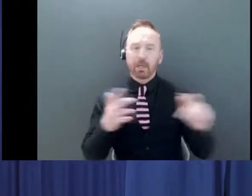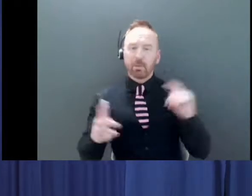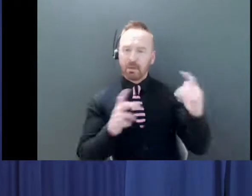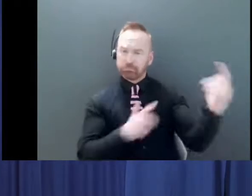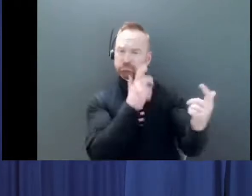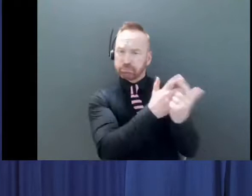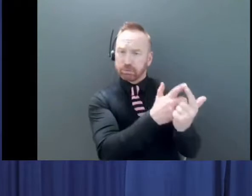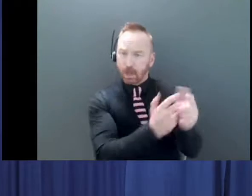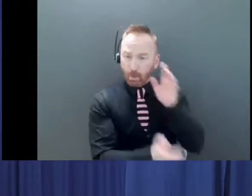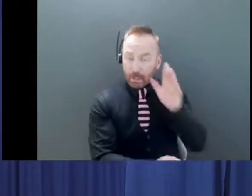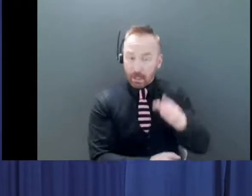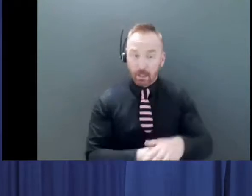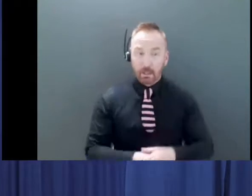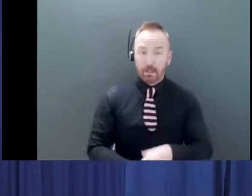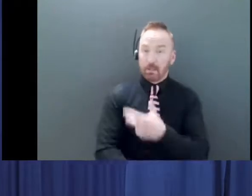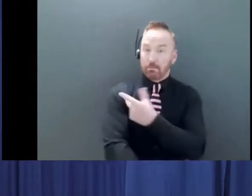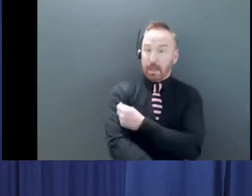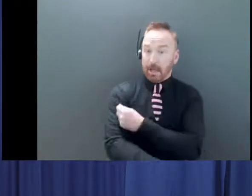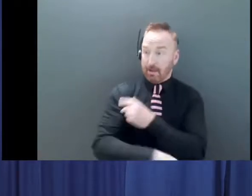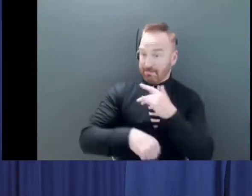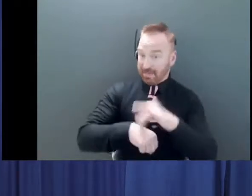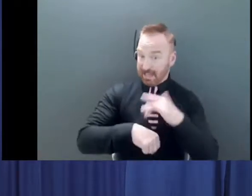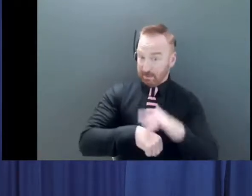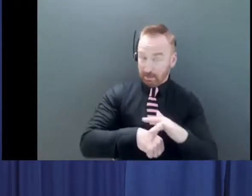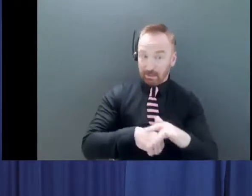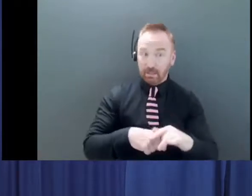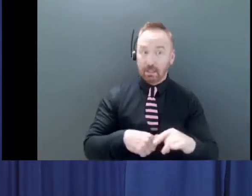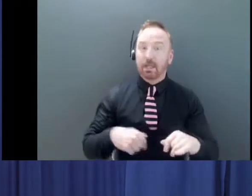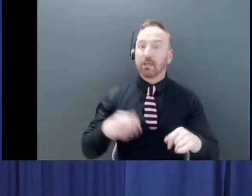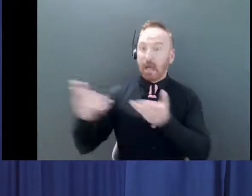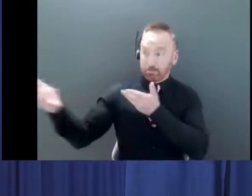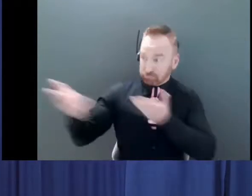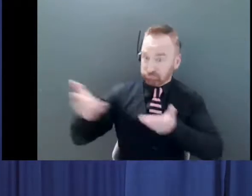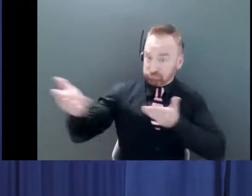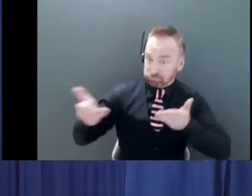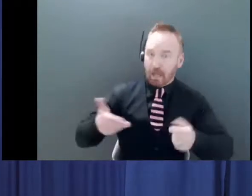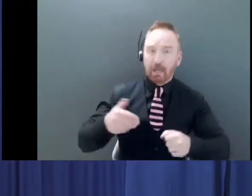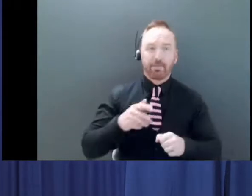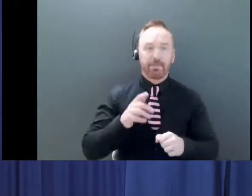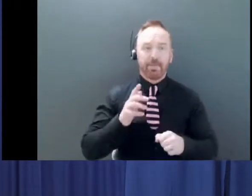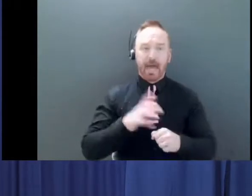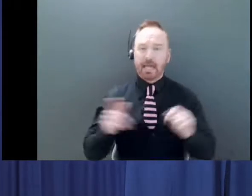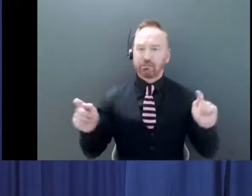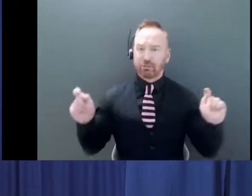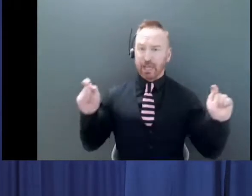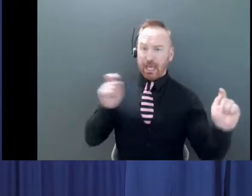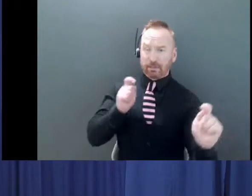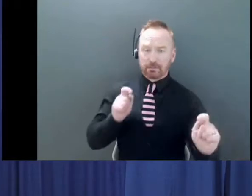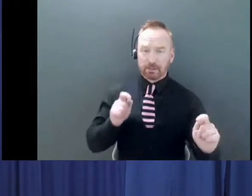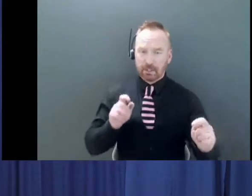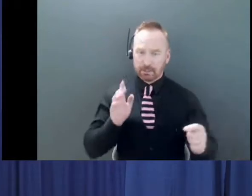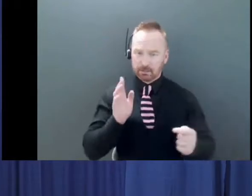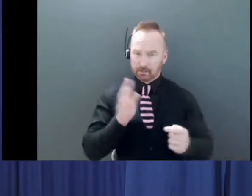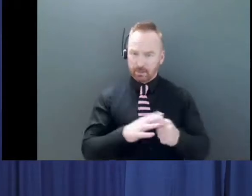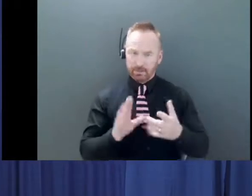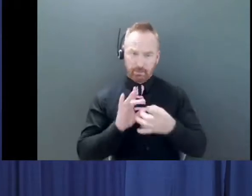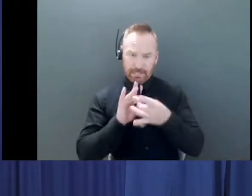The availability of vaccines has completely changed the landscape when it comes to COVID-19 and significantly changed the risks